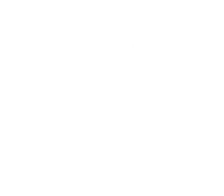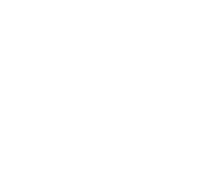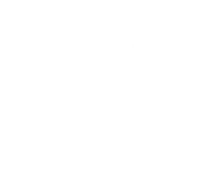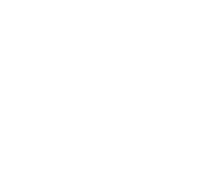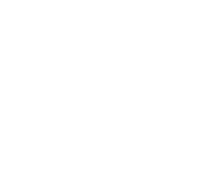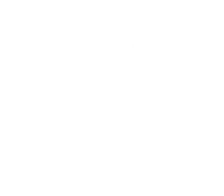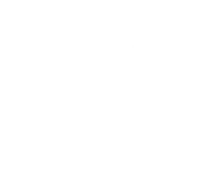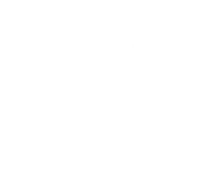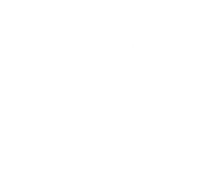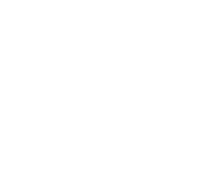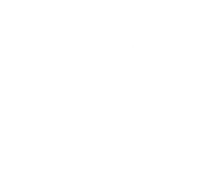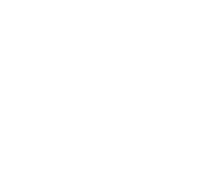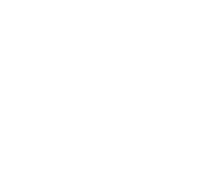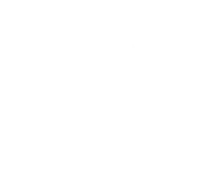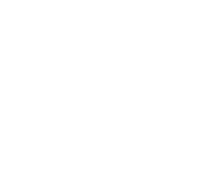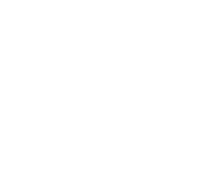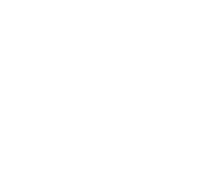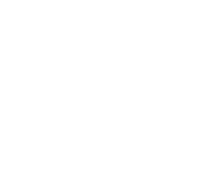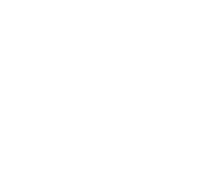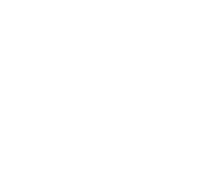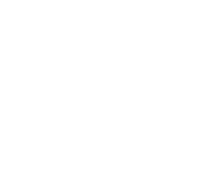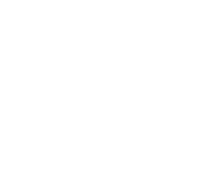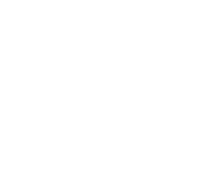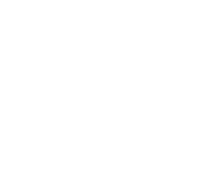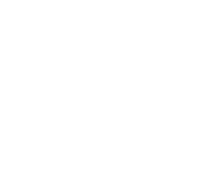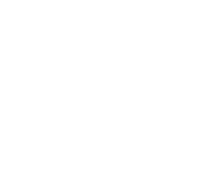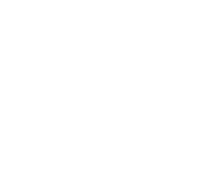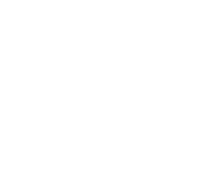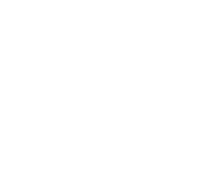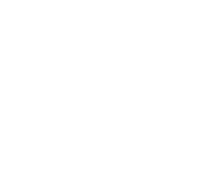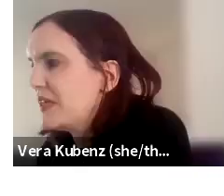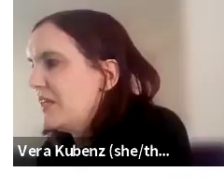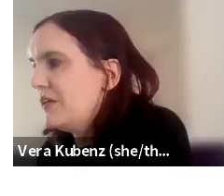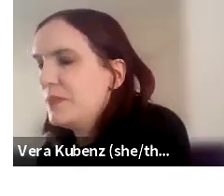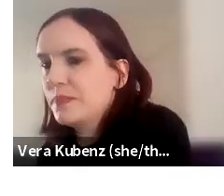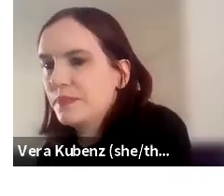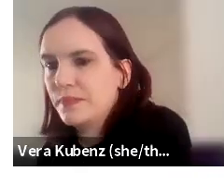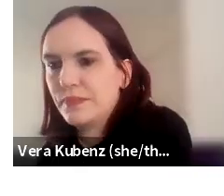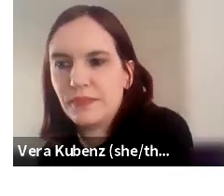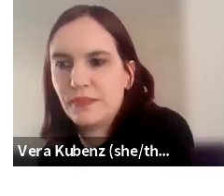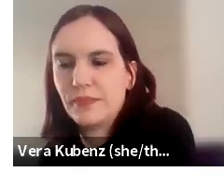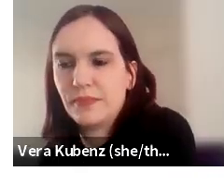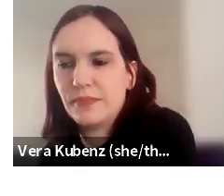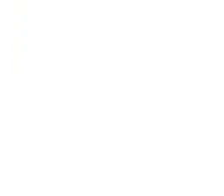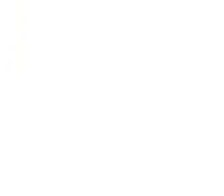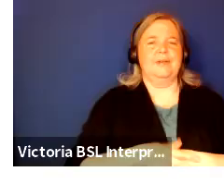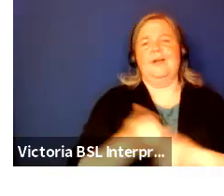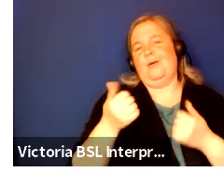Can you hear me please? Hello, yes we can hear you. Okay thank you.